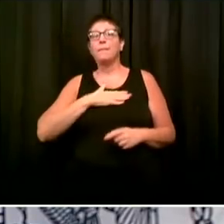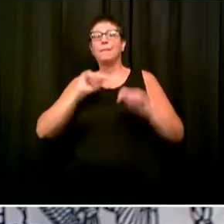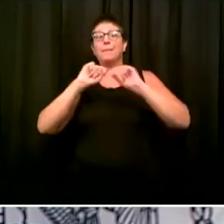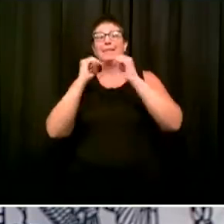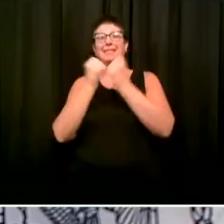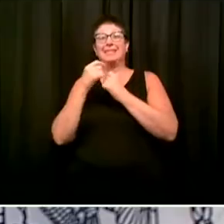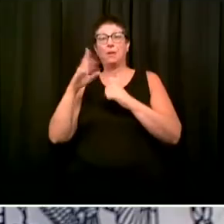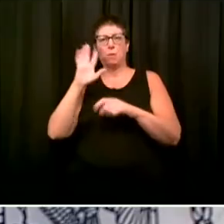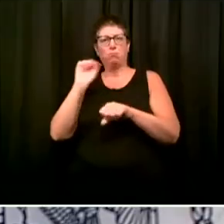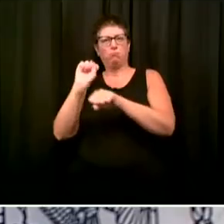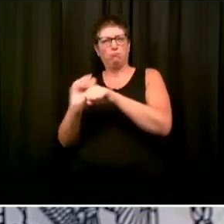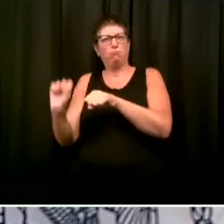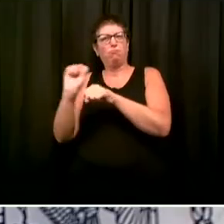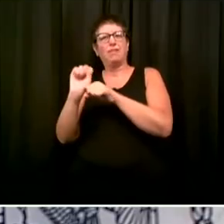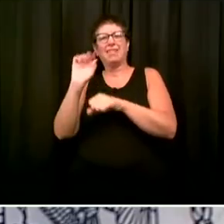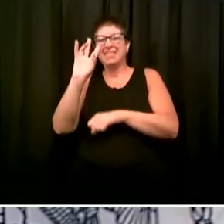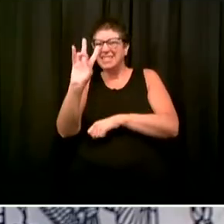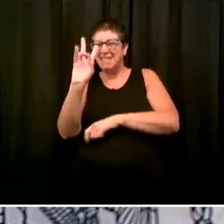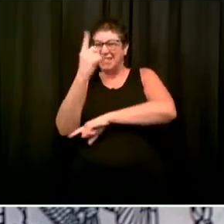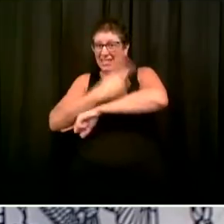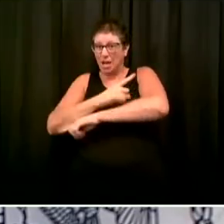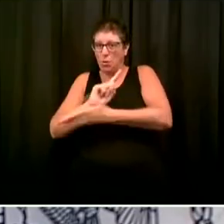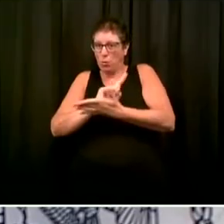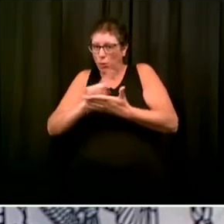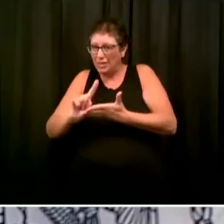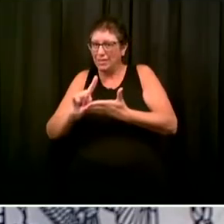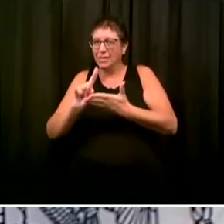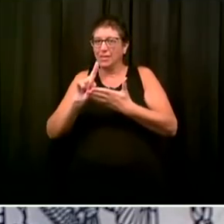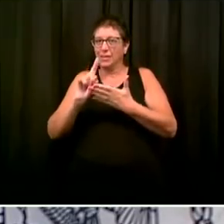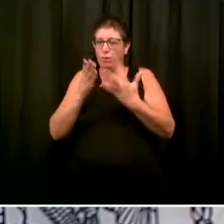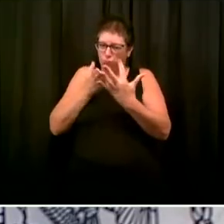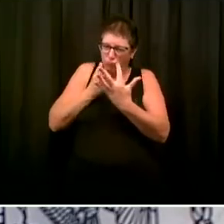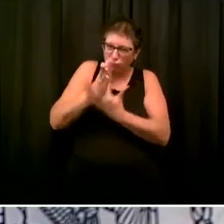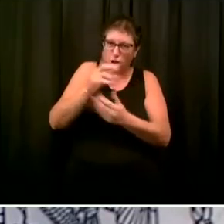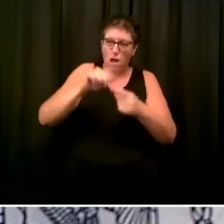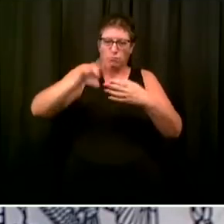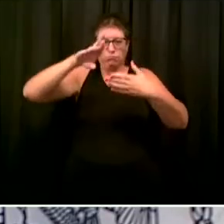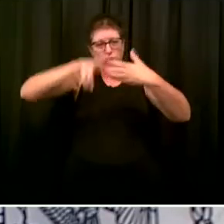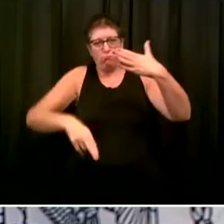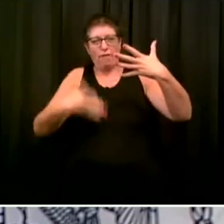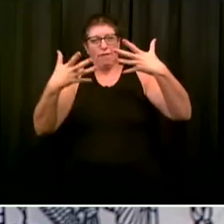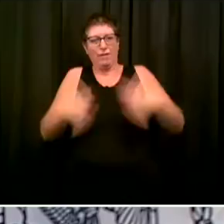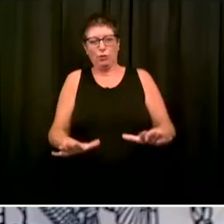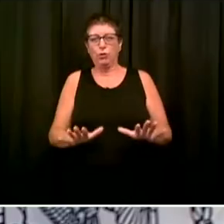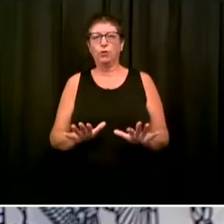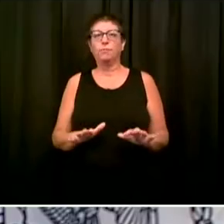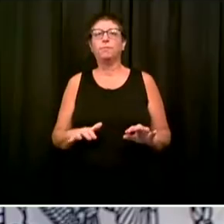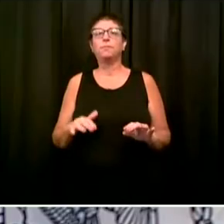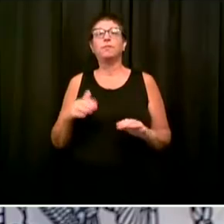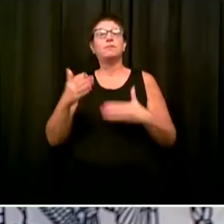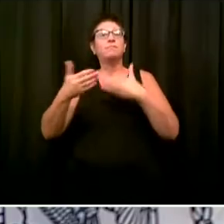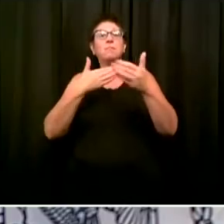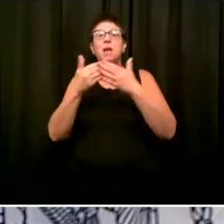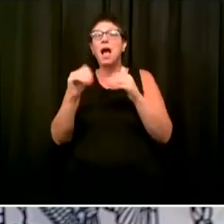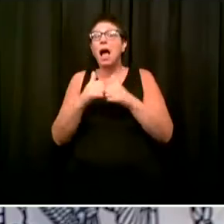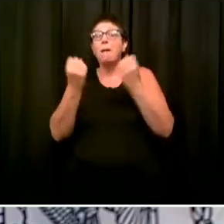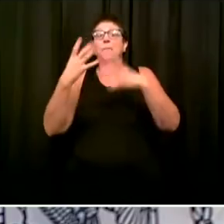YES, THESE TEAMS WILL BE WORKING THROUGHOUTHT E EWEKEDN. THEY WILL WORK WHATEVER HOURS